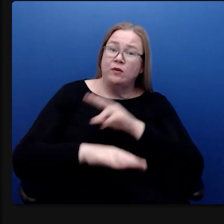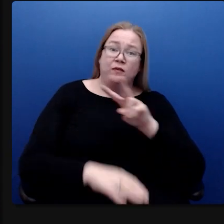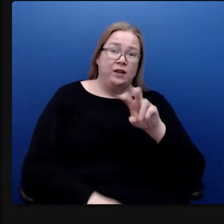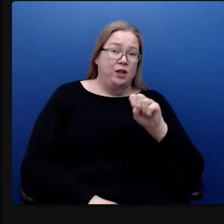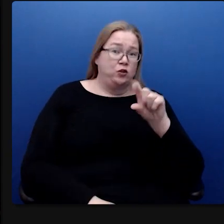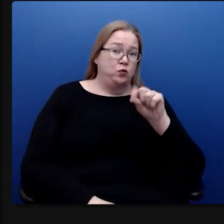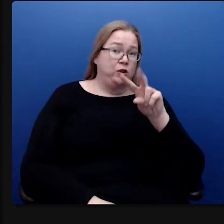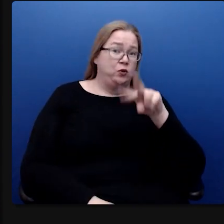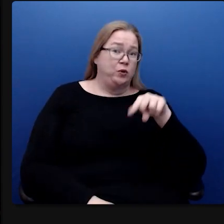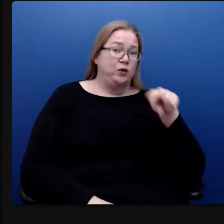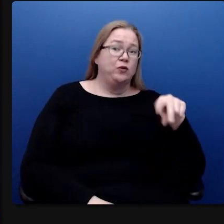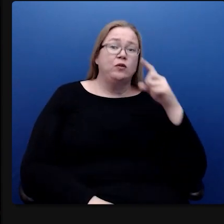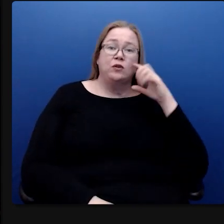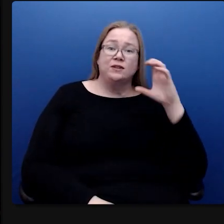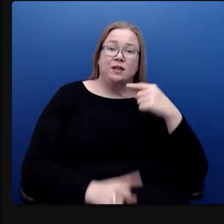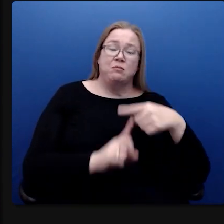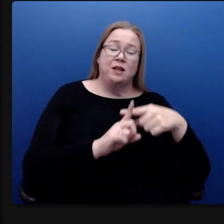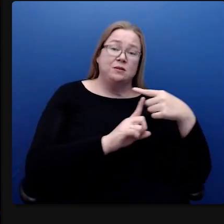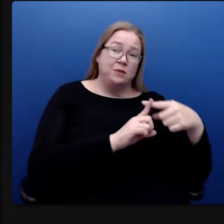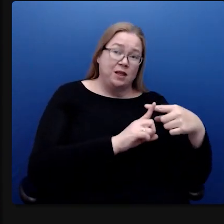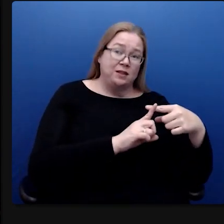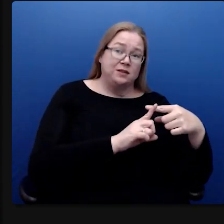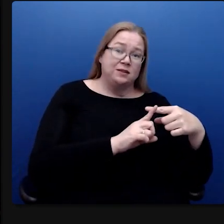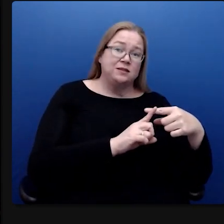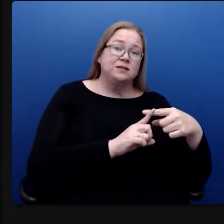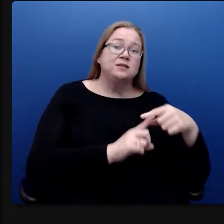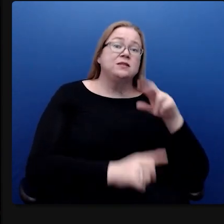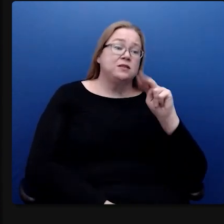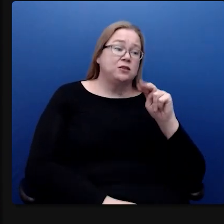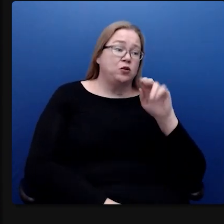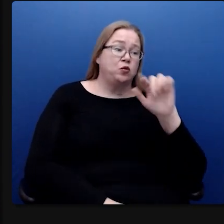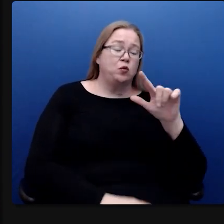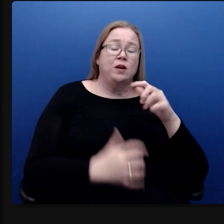in VS 2022 for C++, Unreal Engine projects